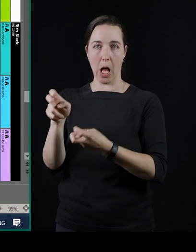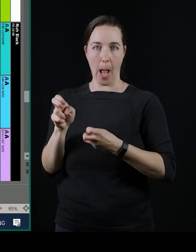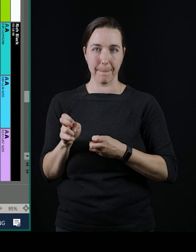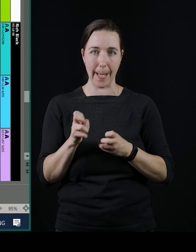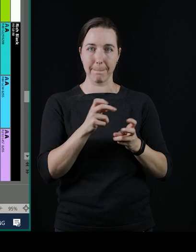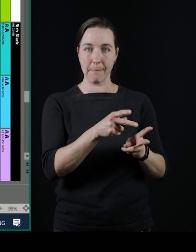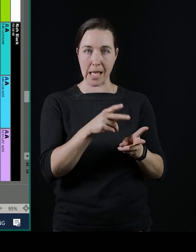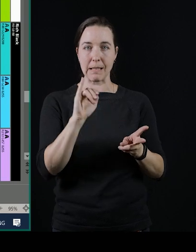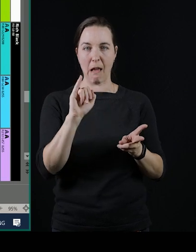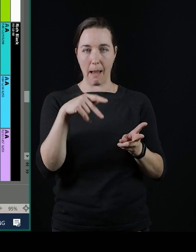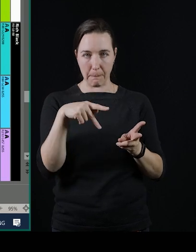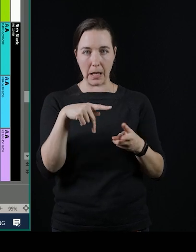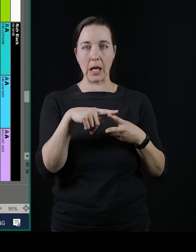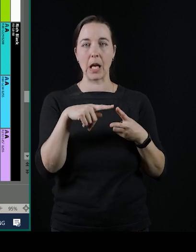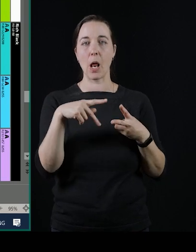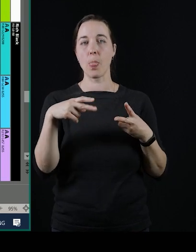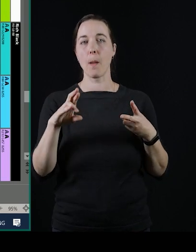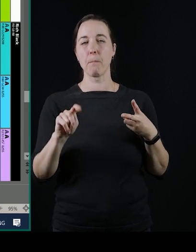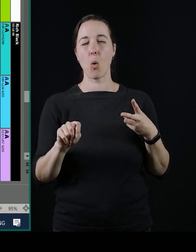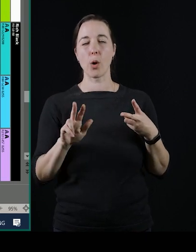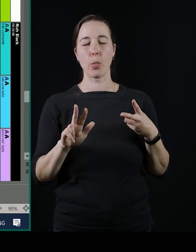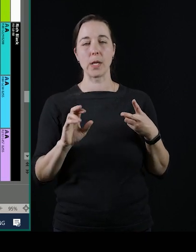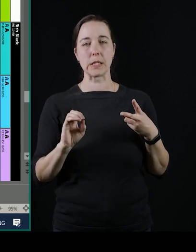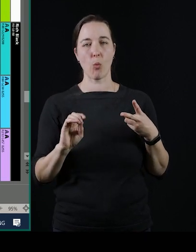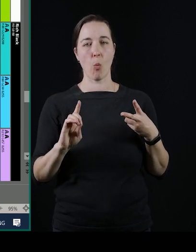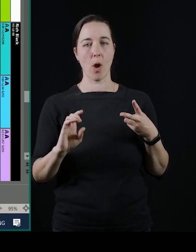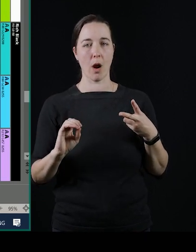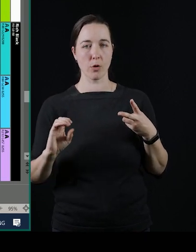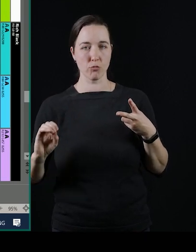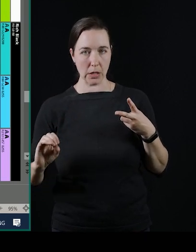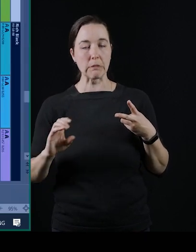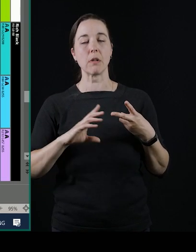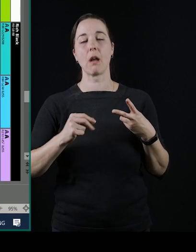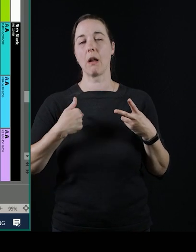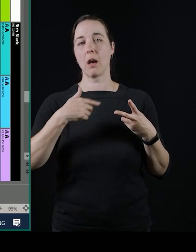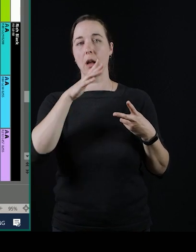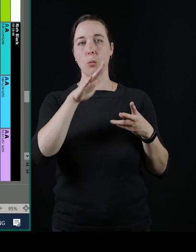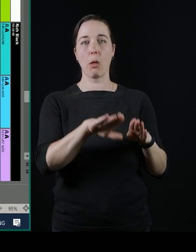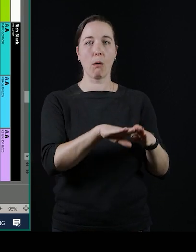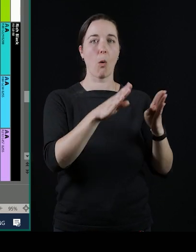The port is 3-0-100, and I'm going to open the OpenArea executable.